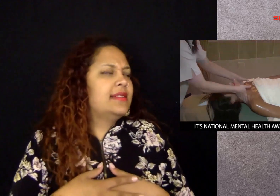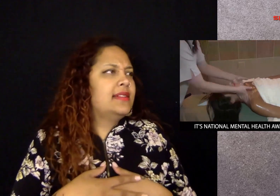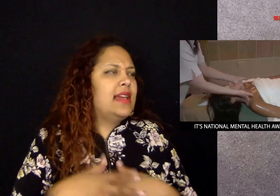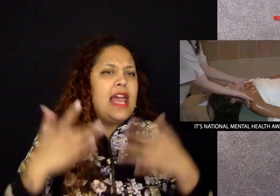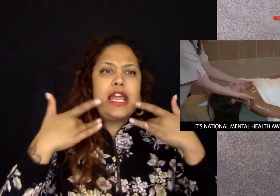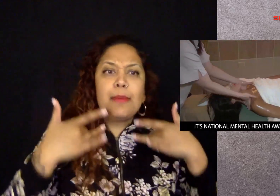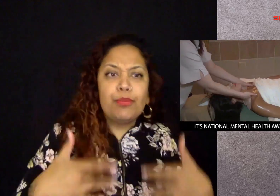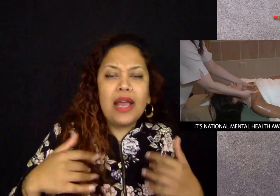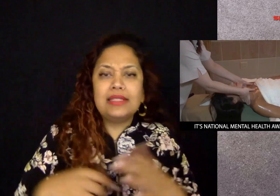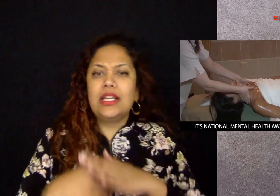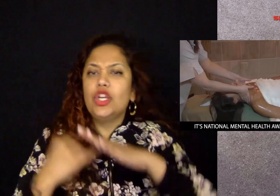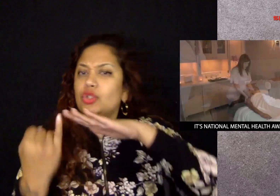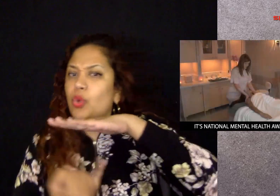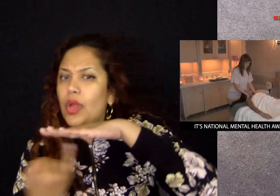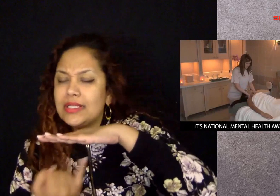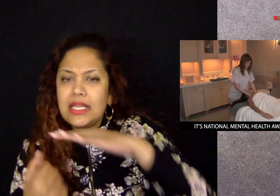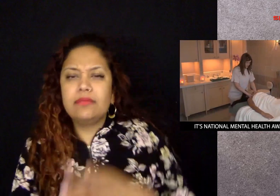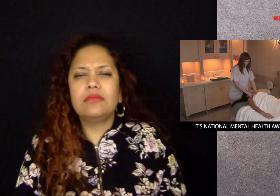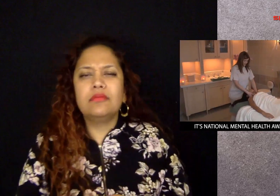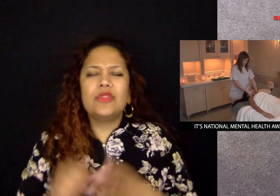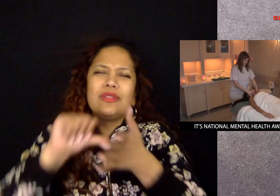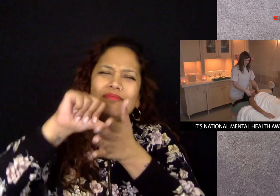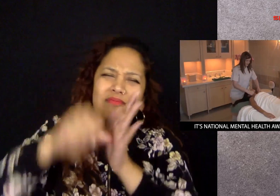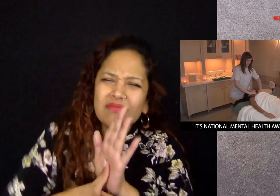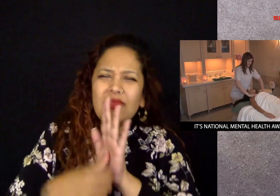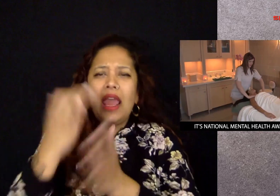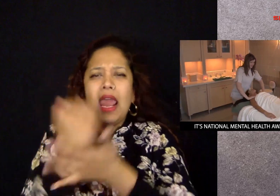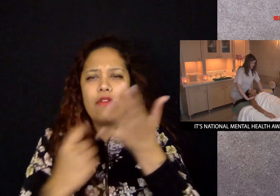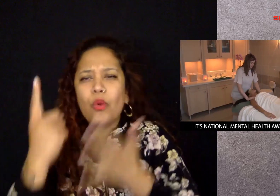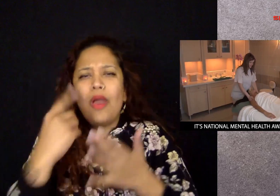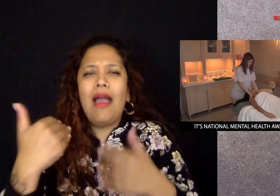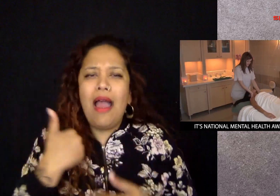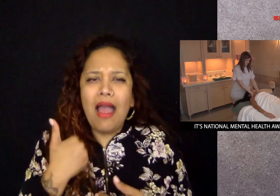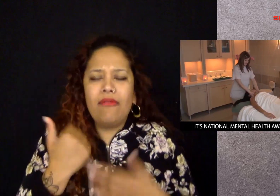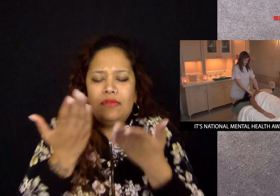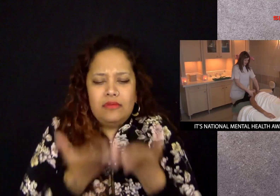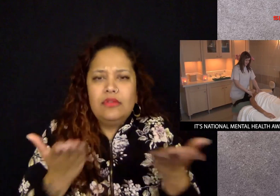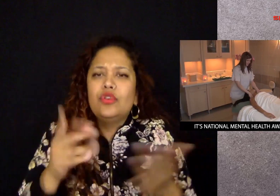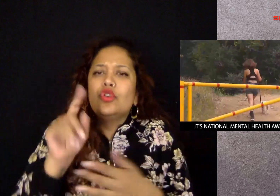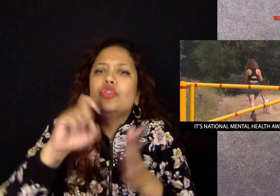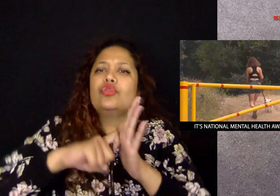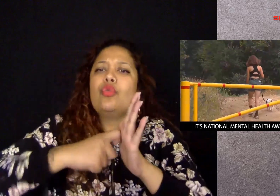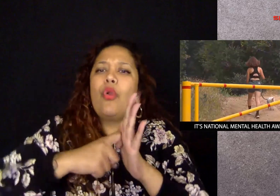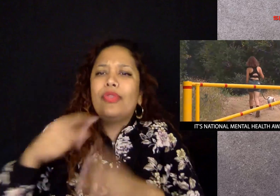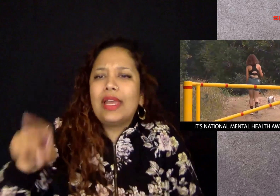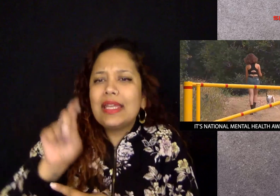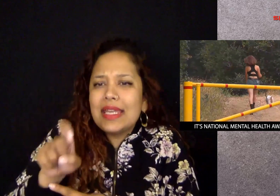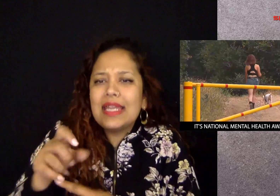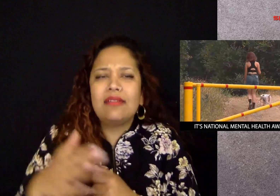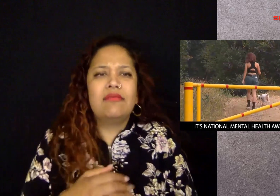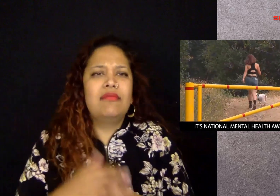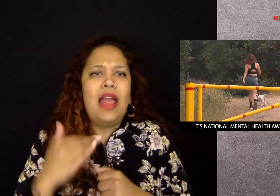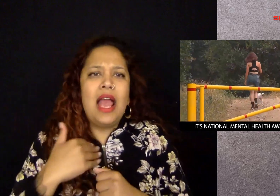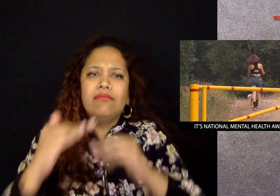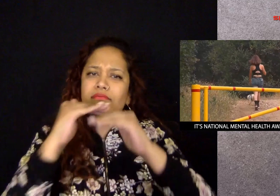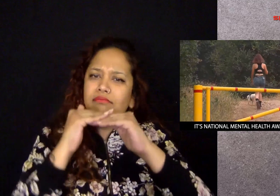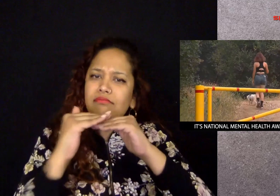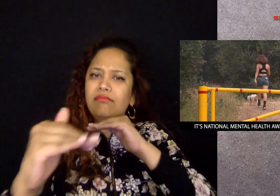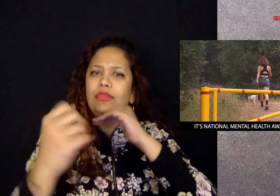and isolated it's important that everyone has the tools they need and a solid support